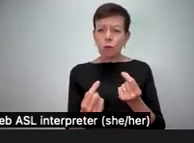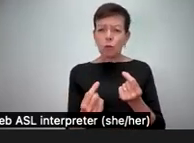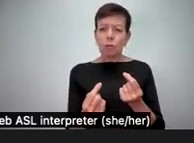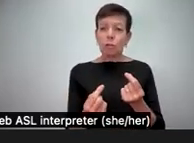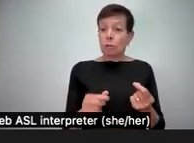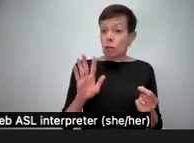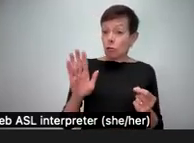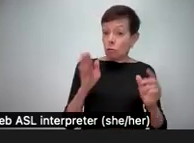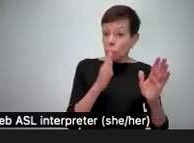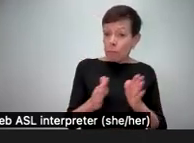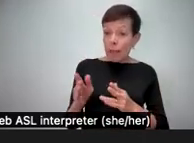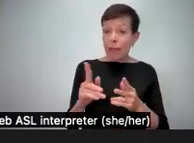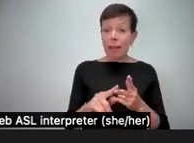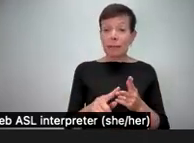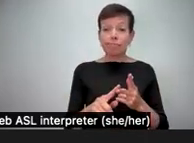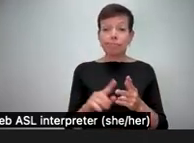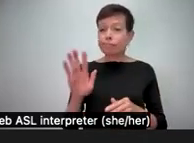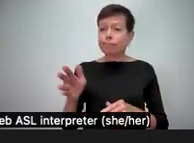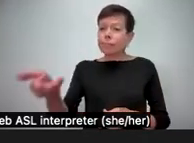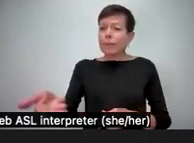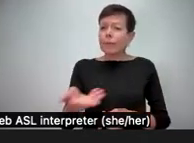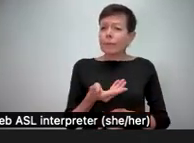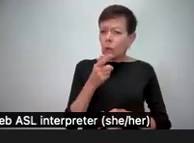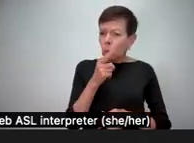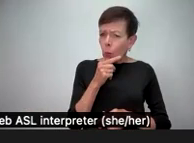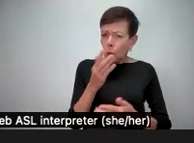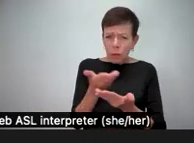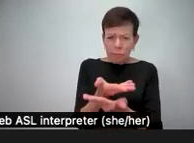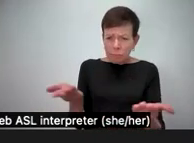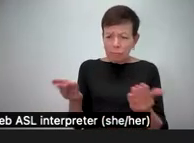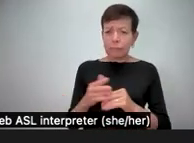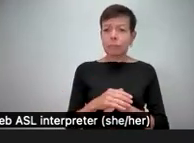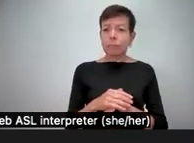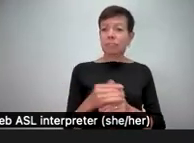and who are you inviting to participate? How will the artist be involved in community engagement?